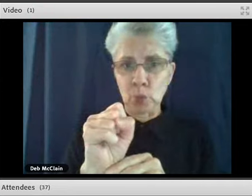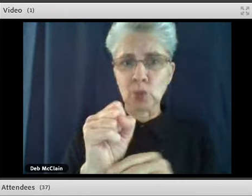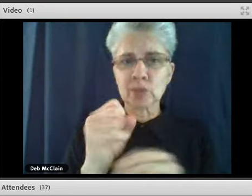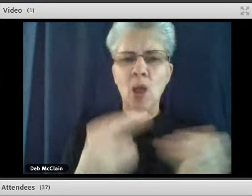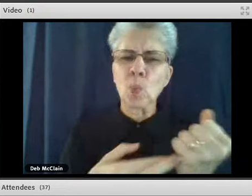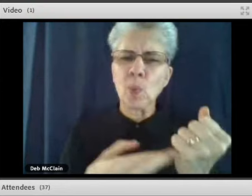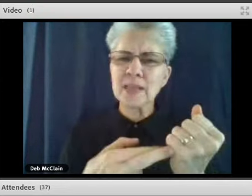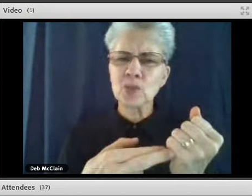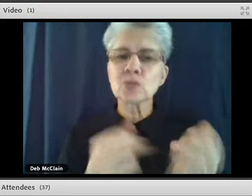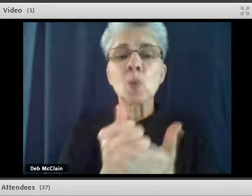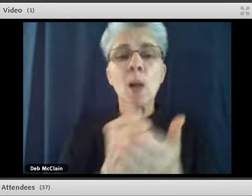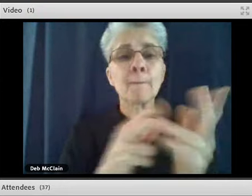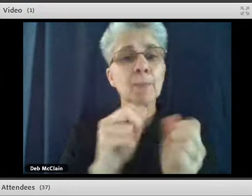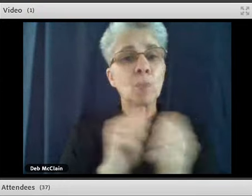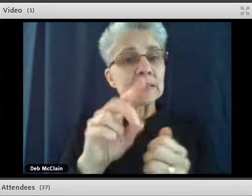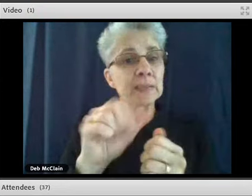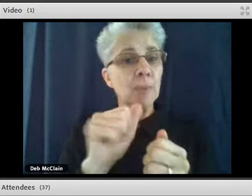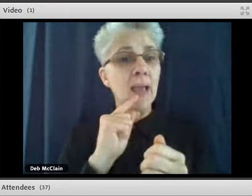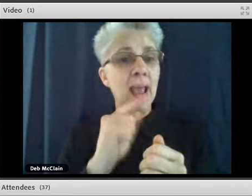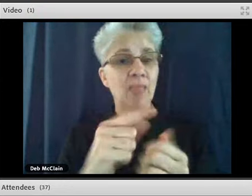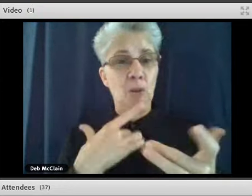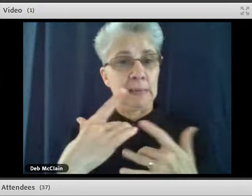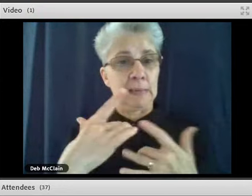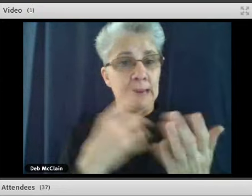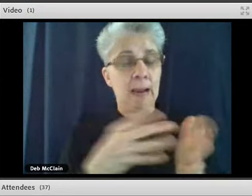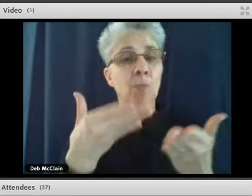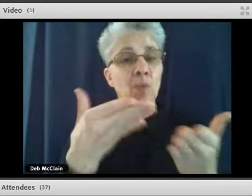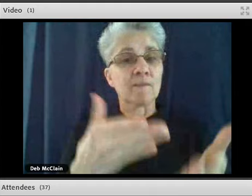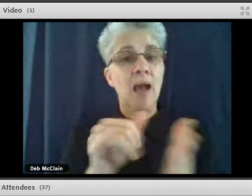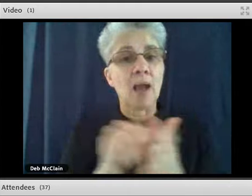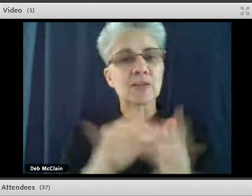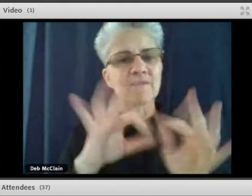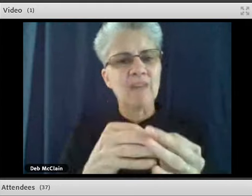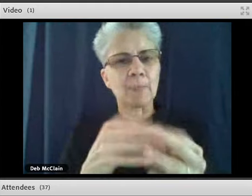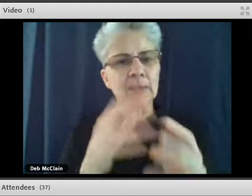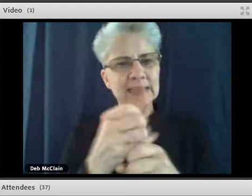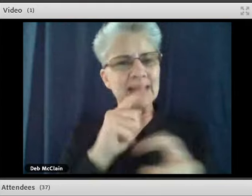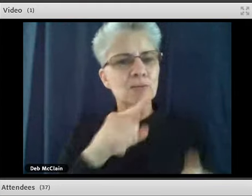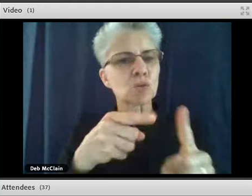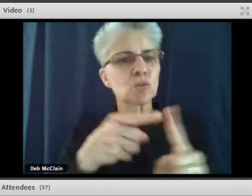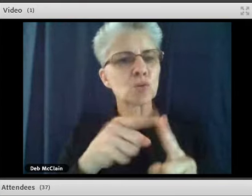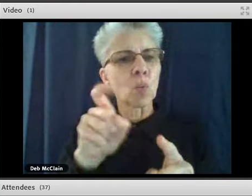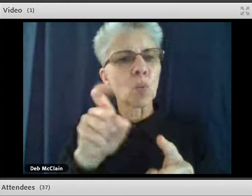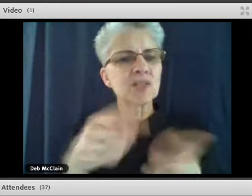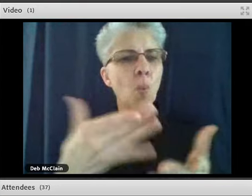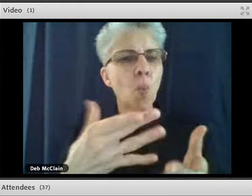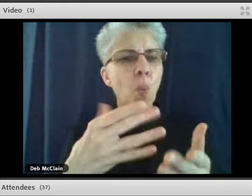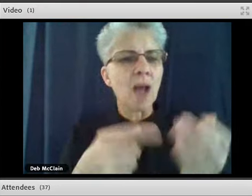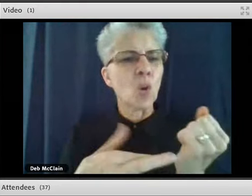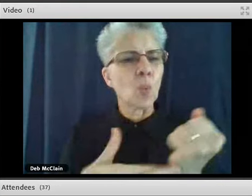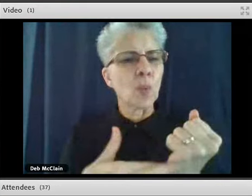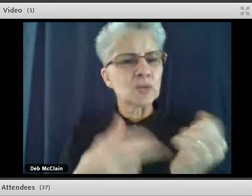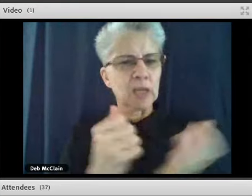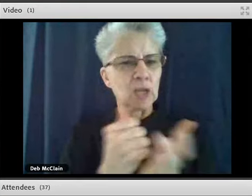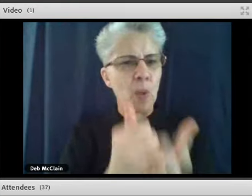to help people with disabilities, and their care providers, and their family, get answers to questions. What resources could you point them to to help them?